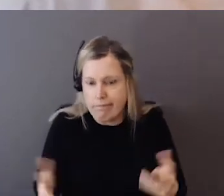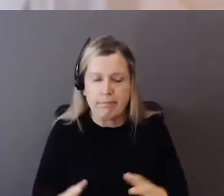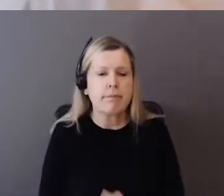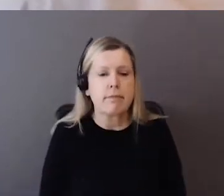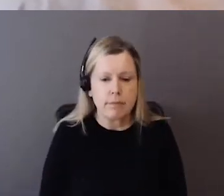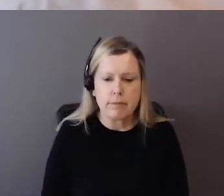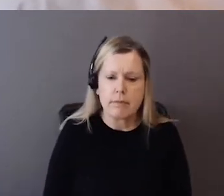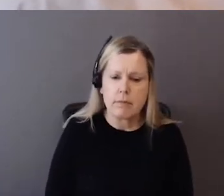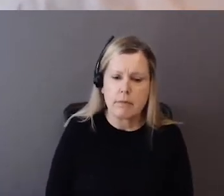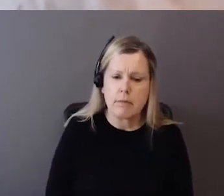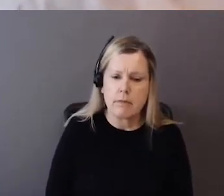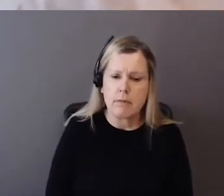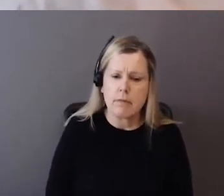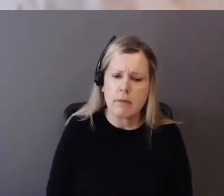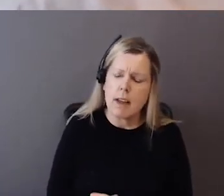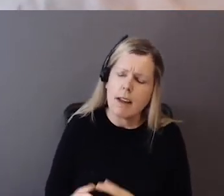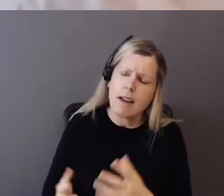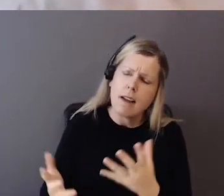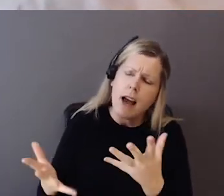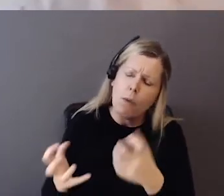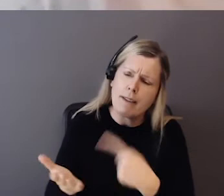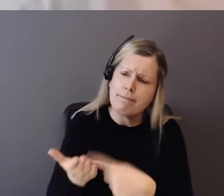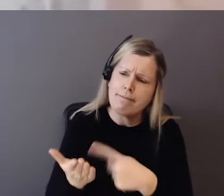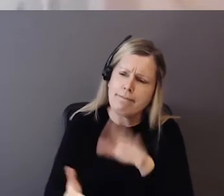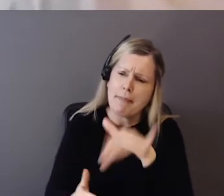So, let's just talk about that a little bit. I know myself; I